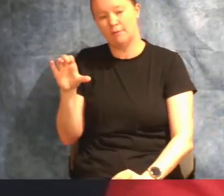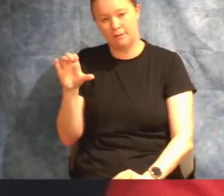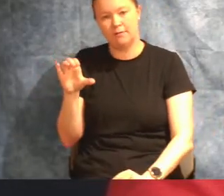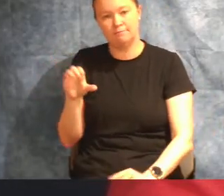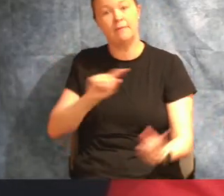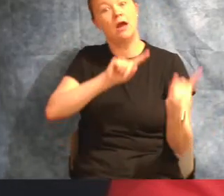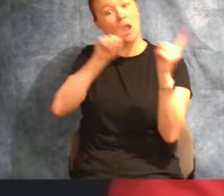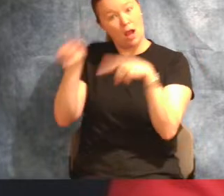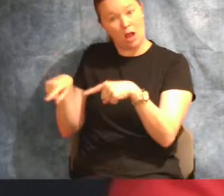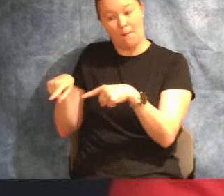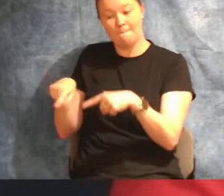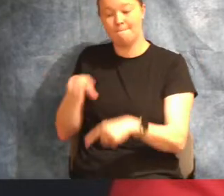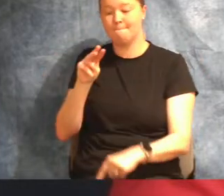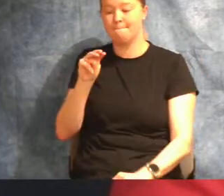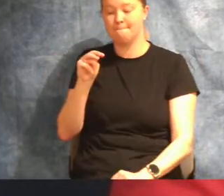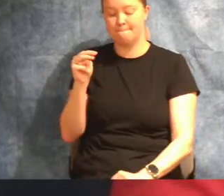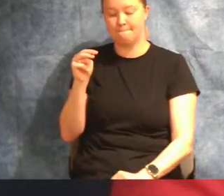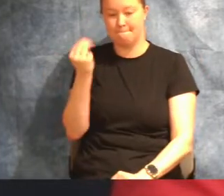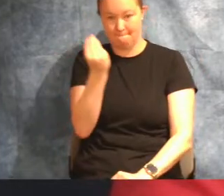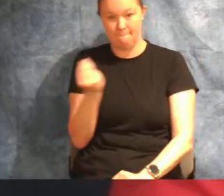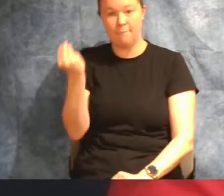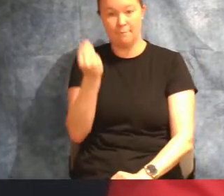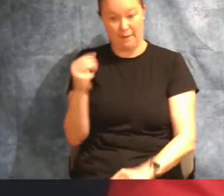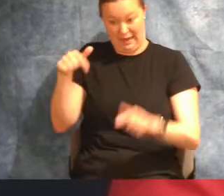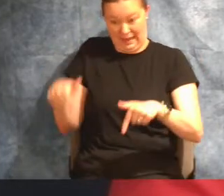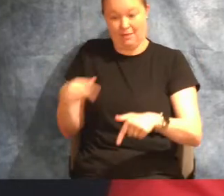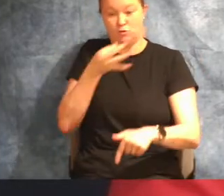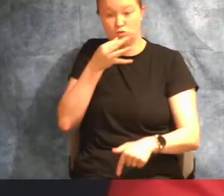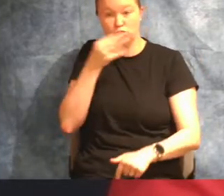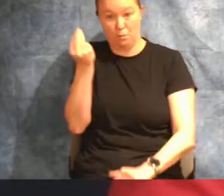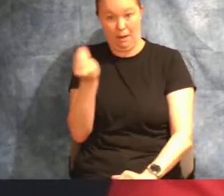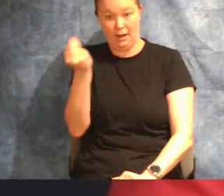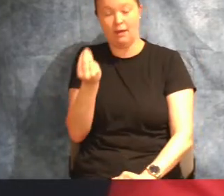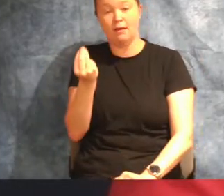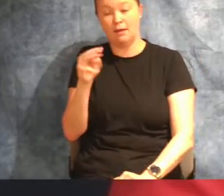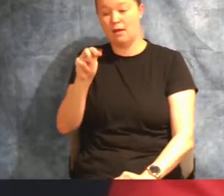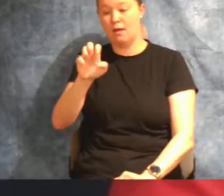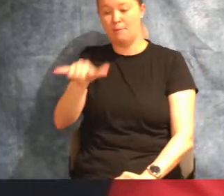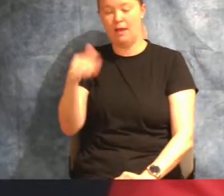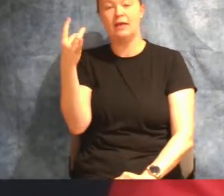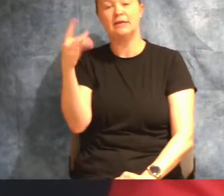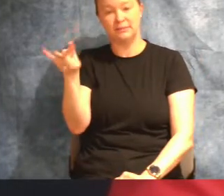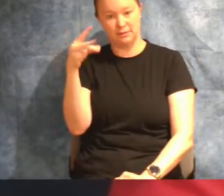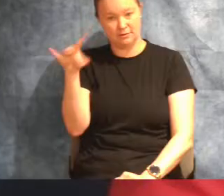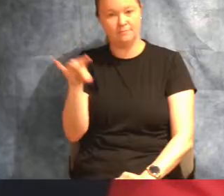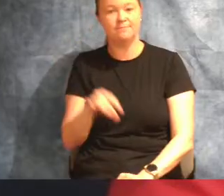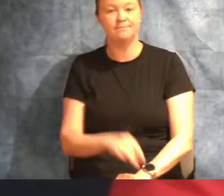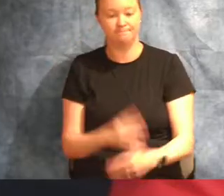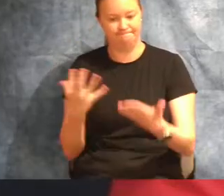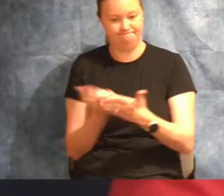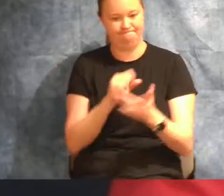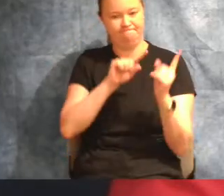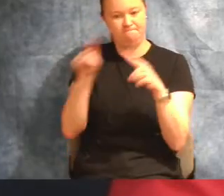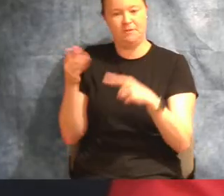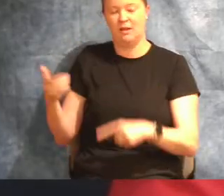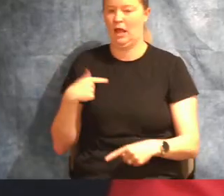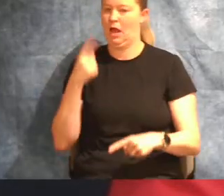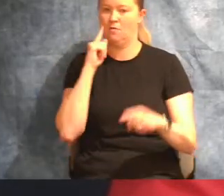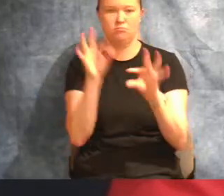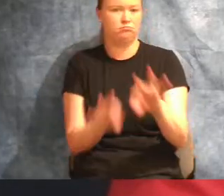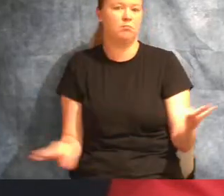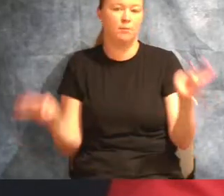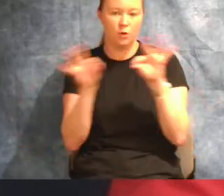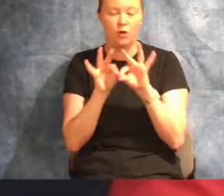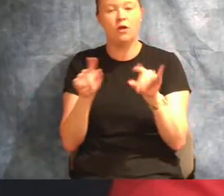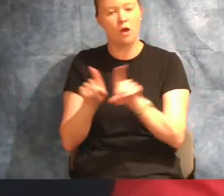come on on Monday, this Monday, coming May 18th. So I think that's very important. I also join